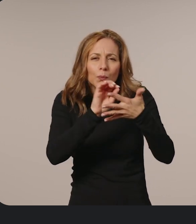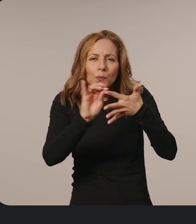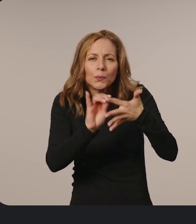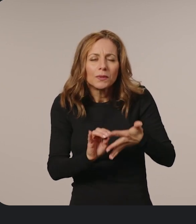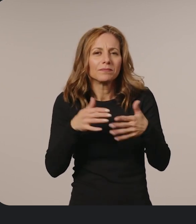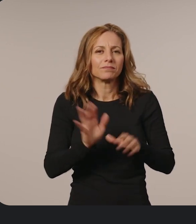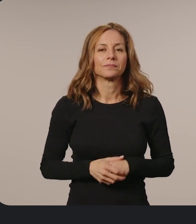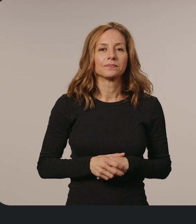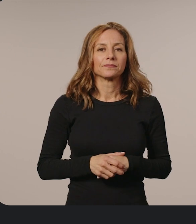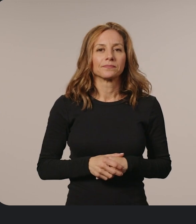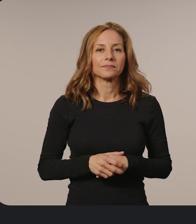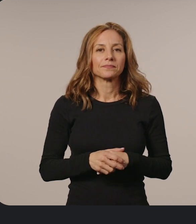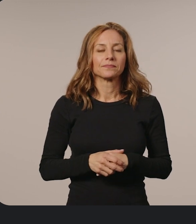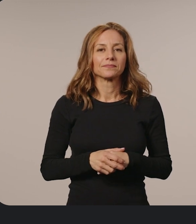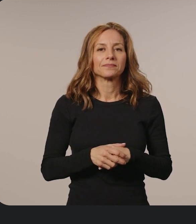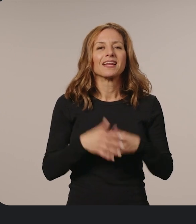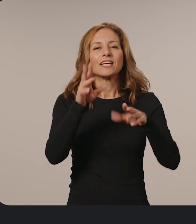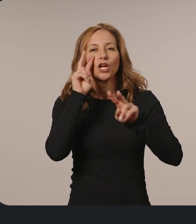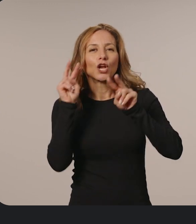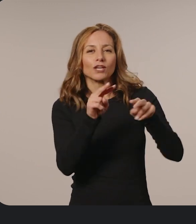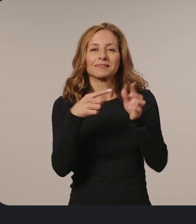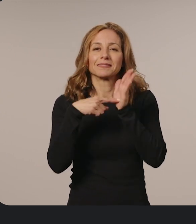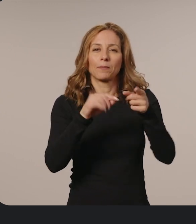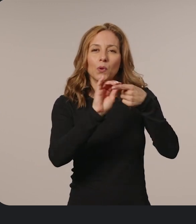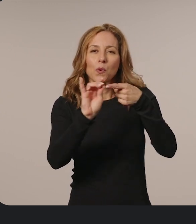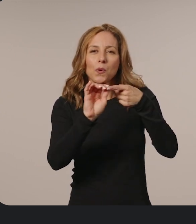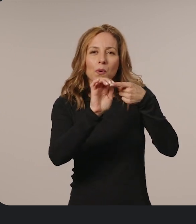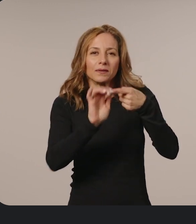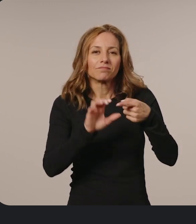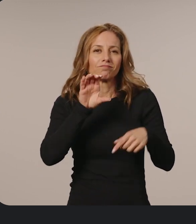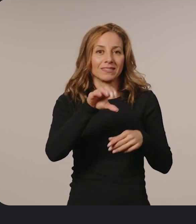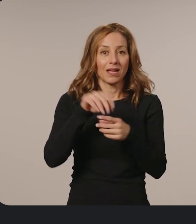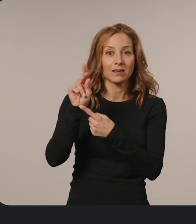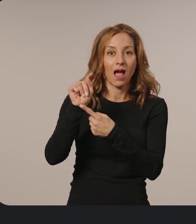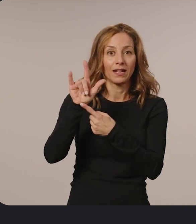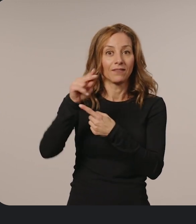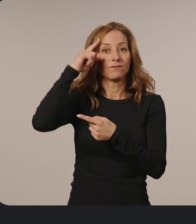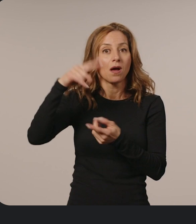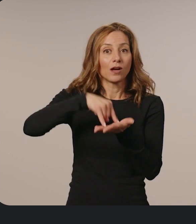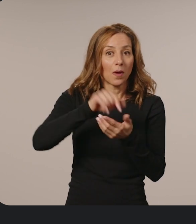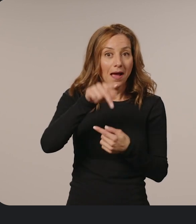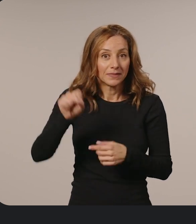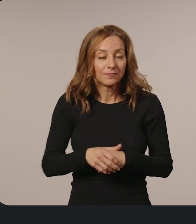with only a few lines of code. Let's look at a sample code snippet in Kotlin for Android apps.